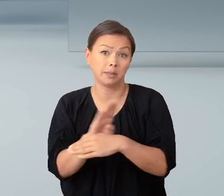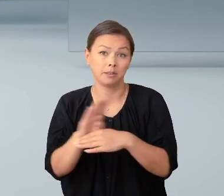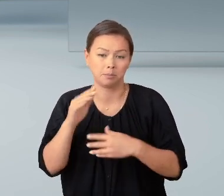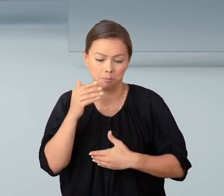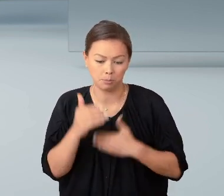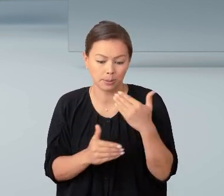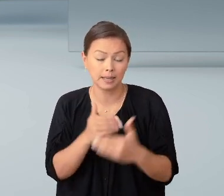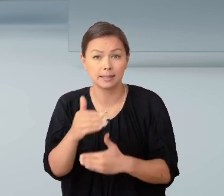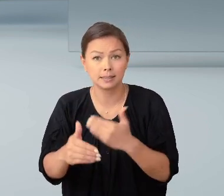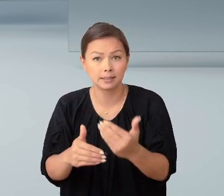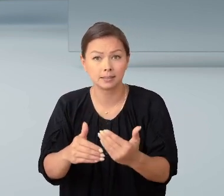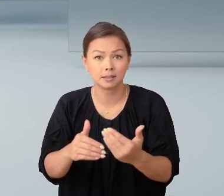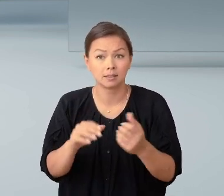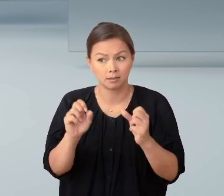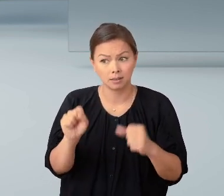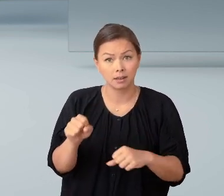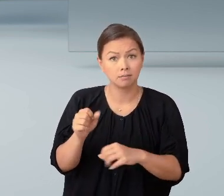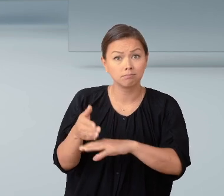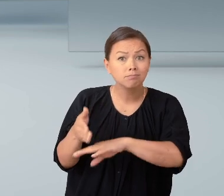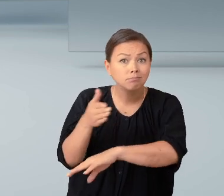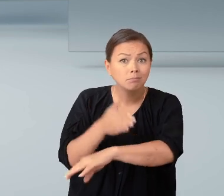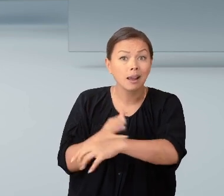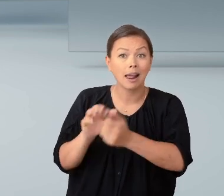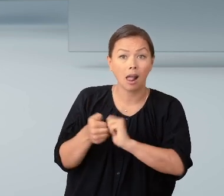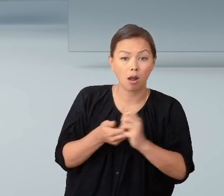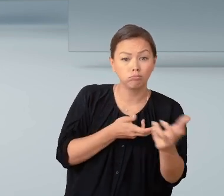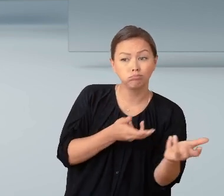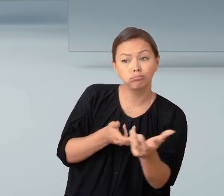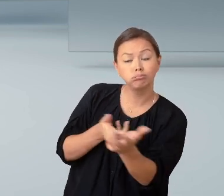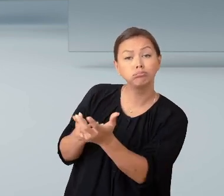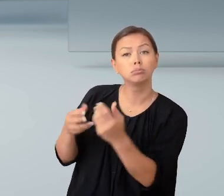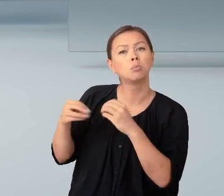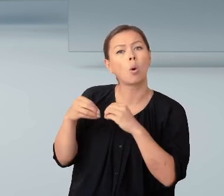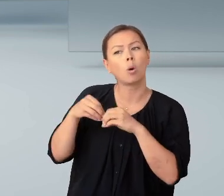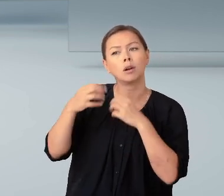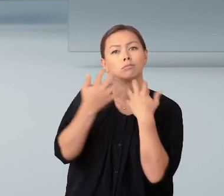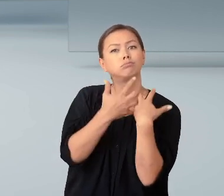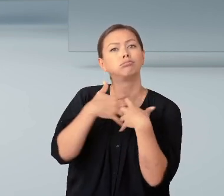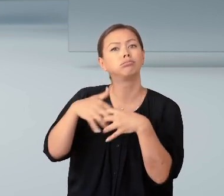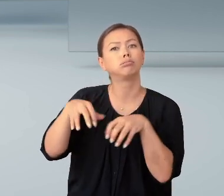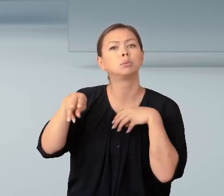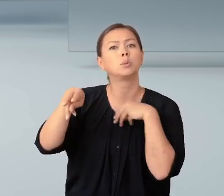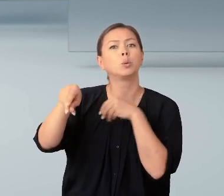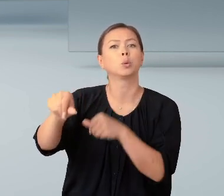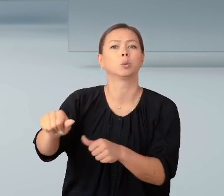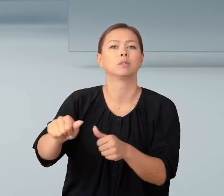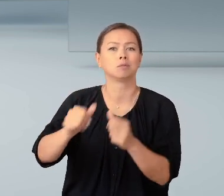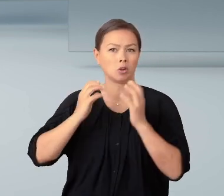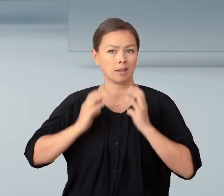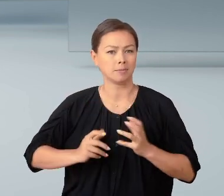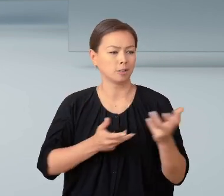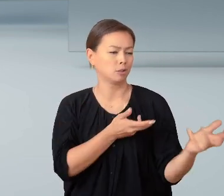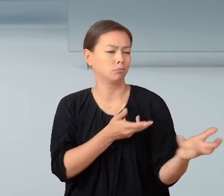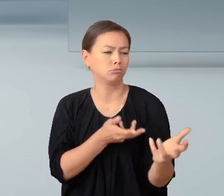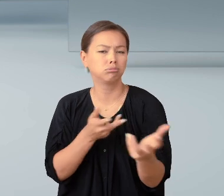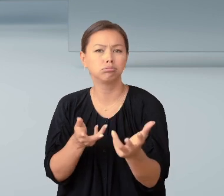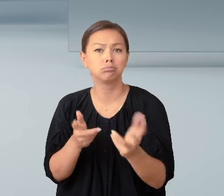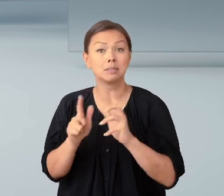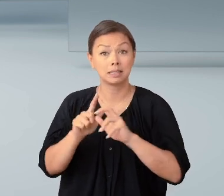how you interact in a more streamlined and efficient manner with your customers, and provide that customer with a great customer service